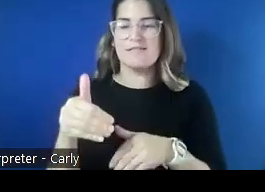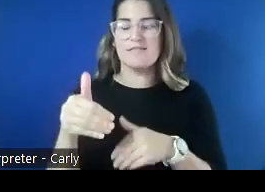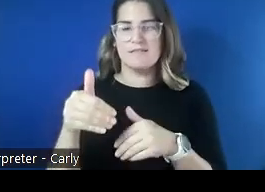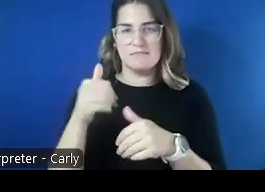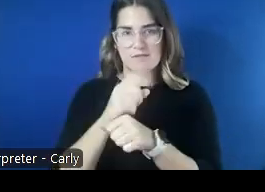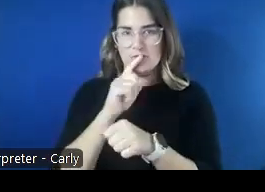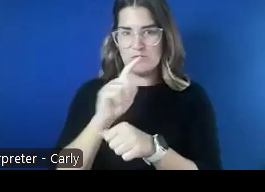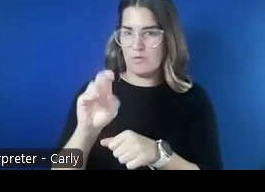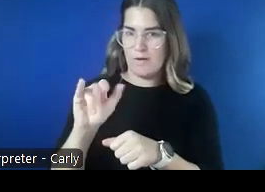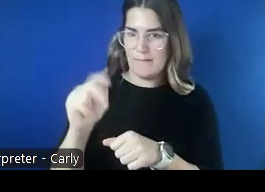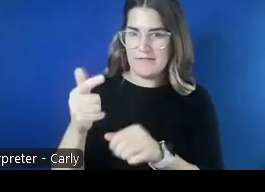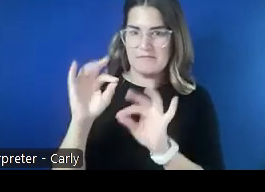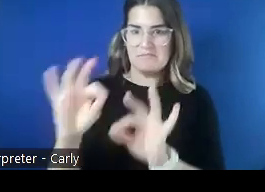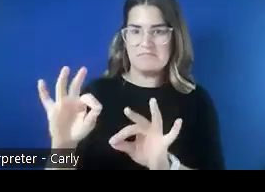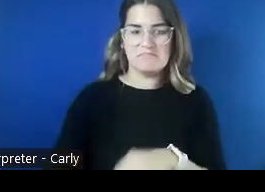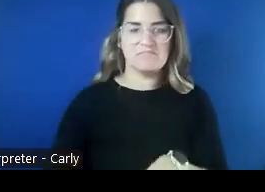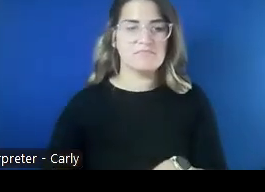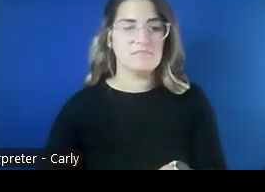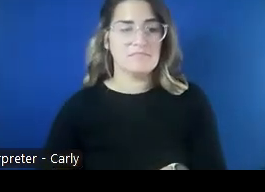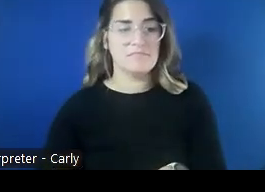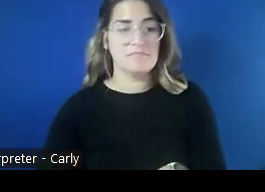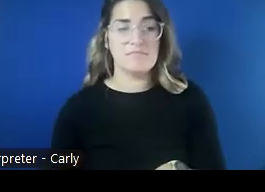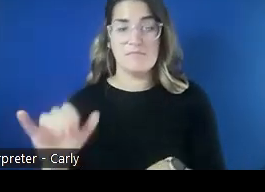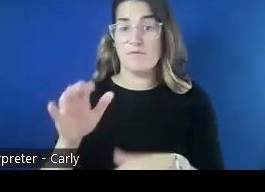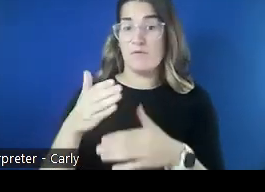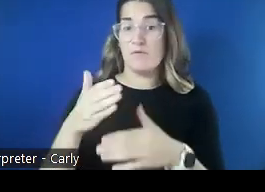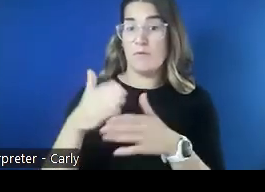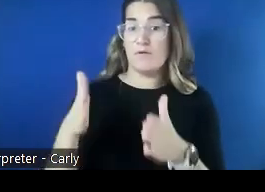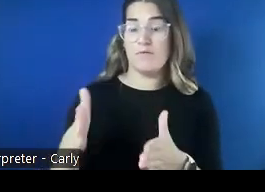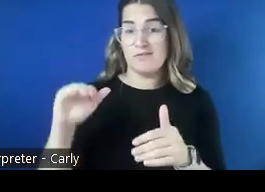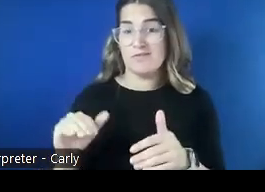child the consultant may also partner with the child's family to facilitate a referral to early